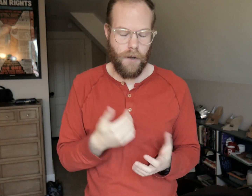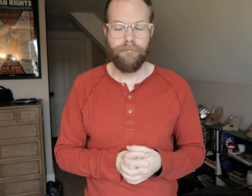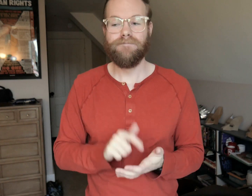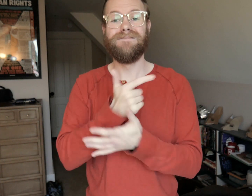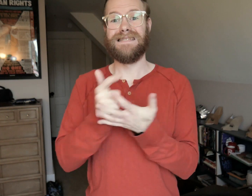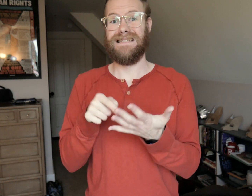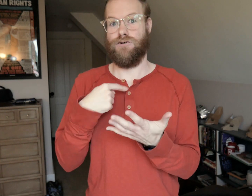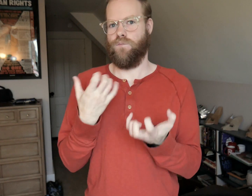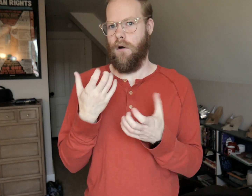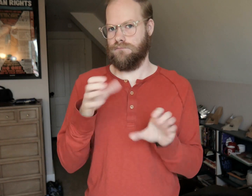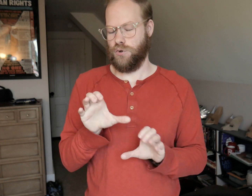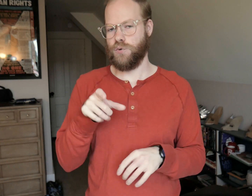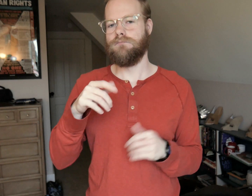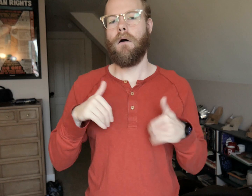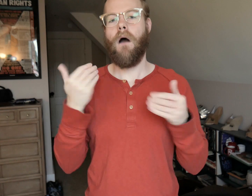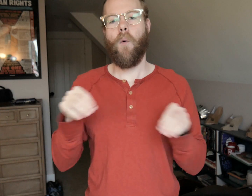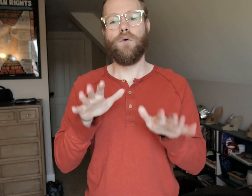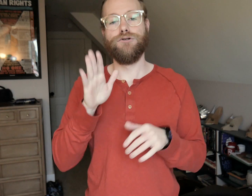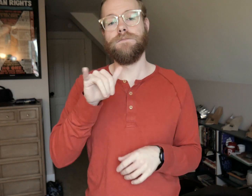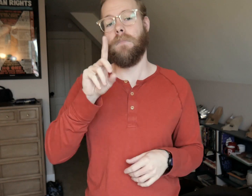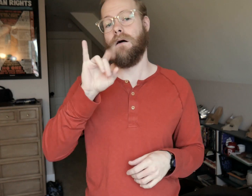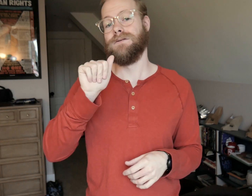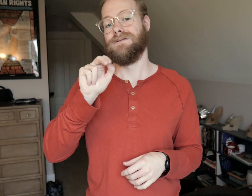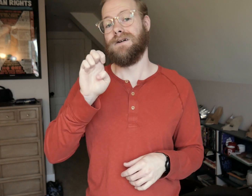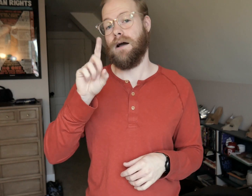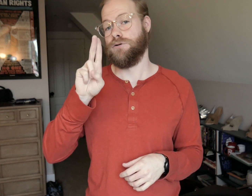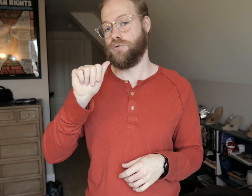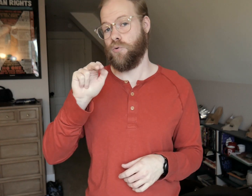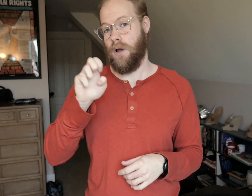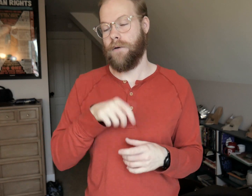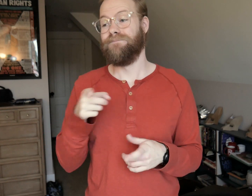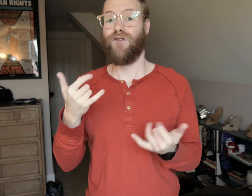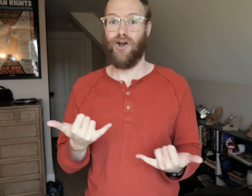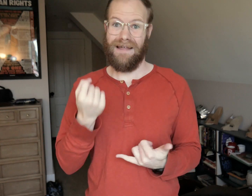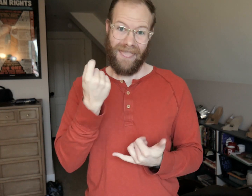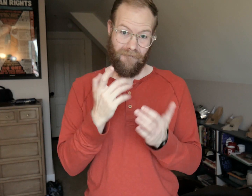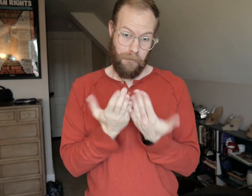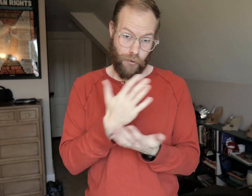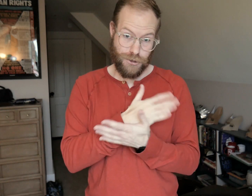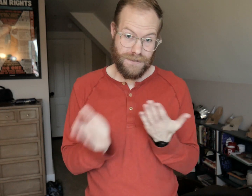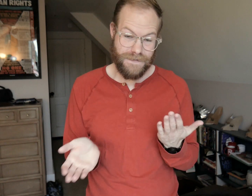The series I want to do is Young Wizards by Diane Duane, and it’s currently eleven books long.